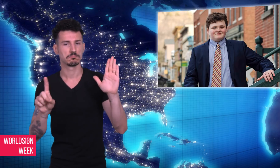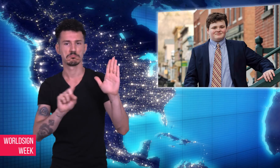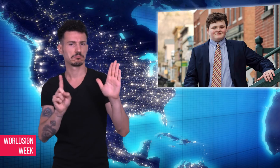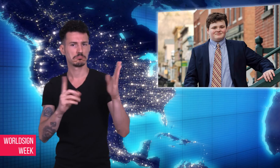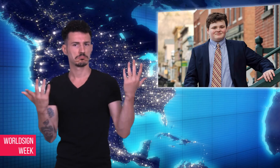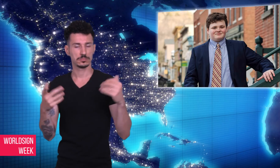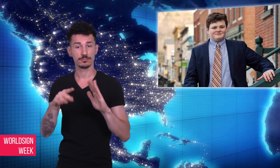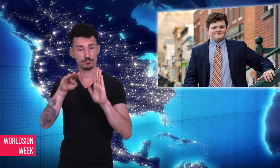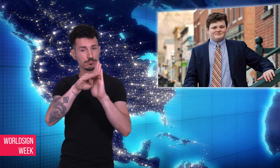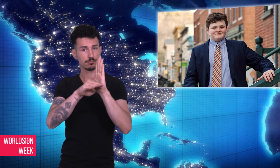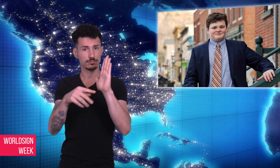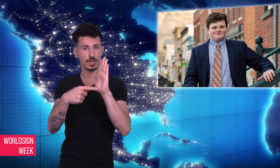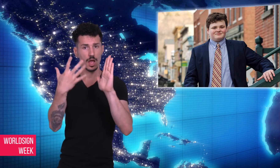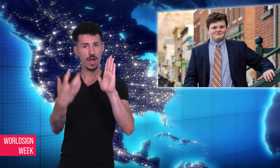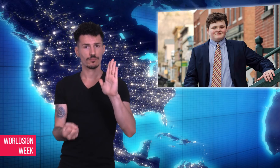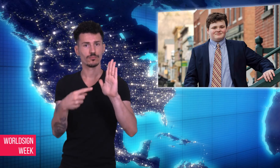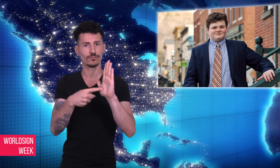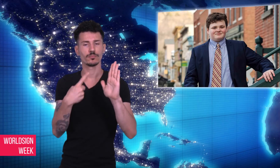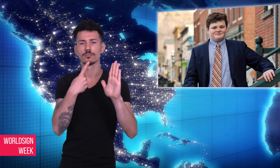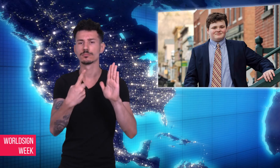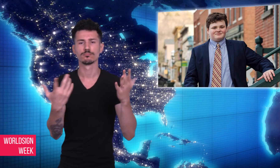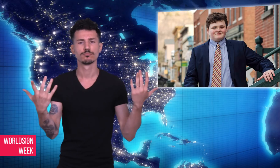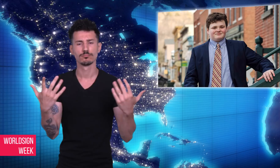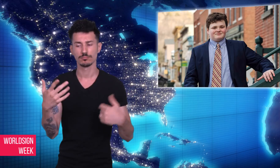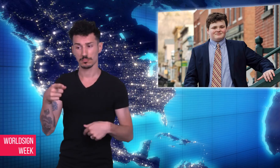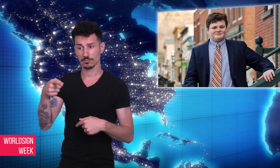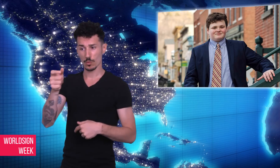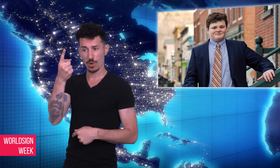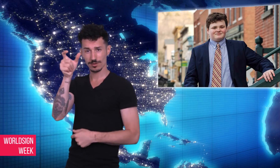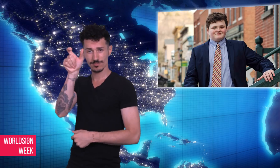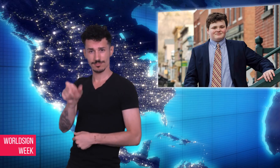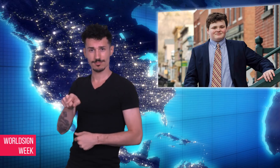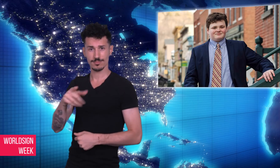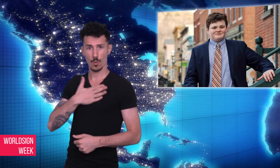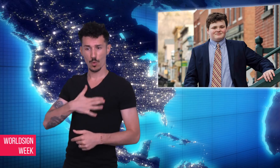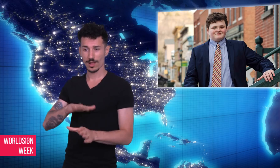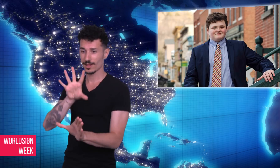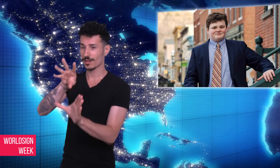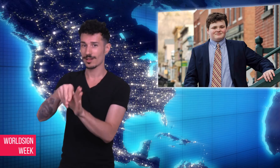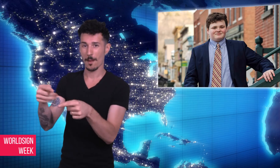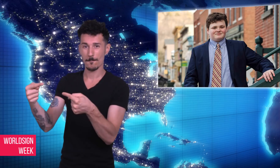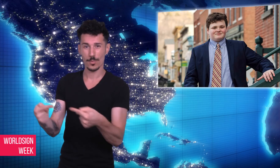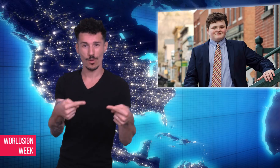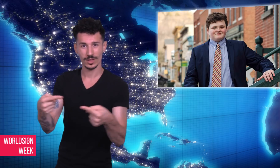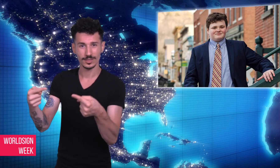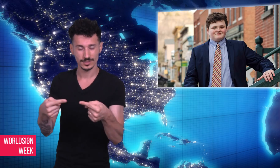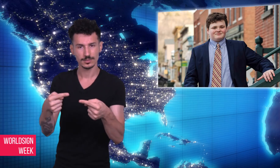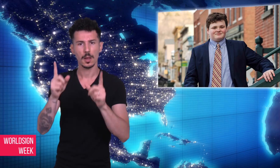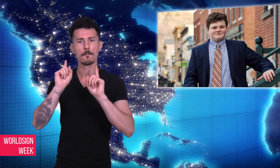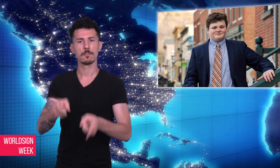that the candidate must have lived in Vermont for four years before the